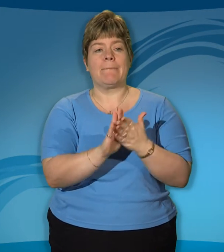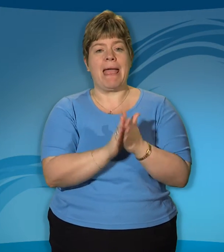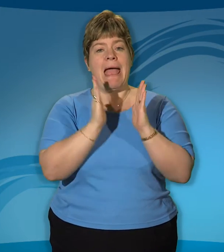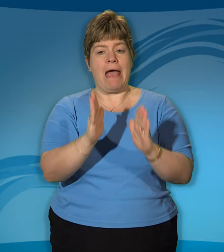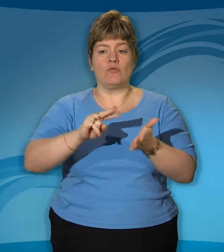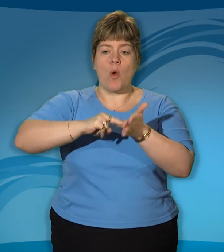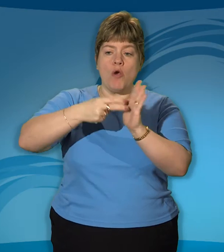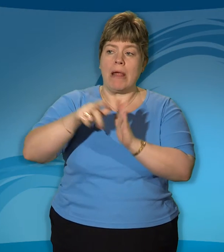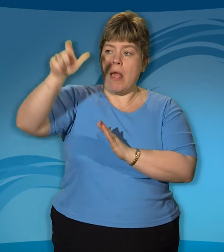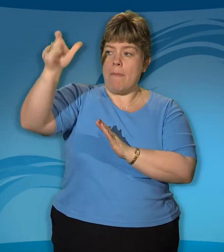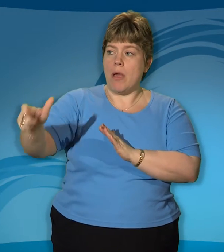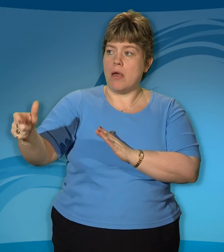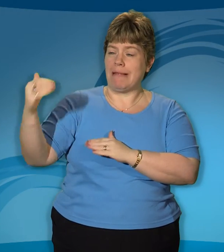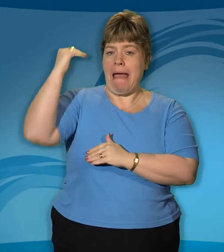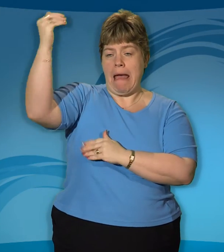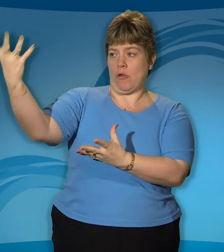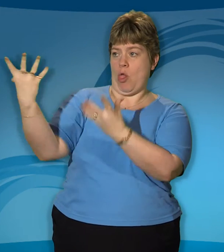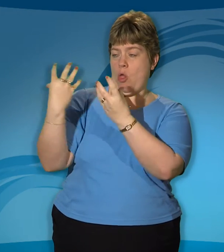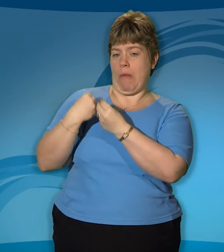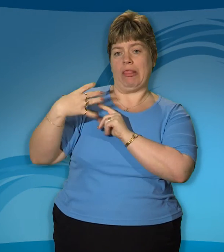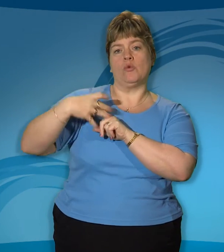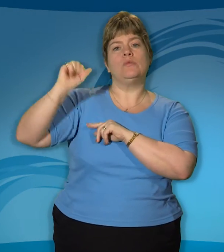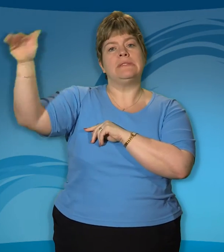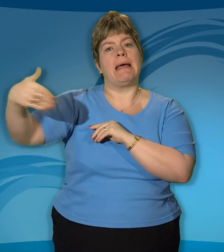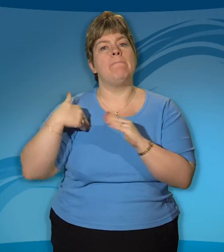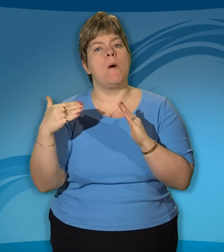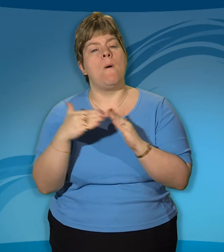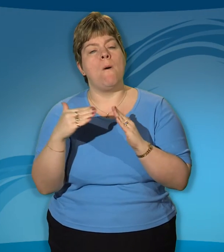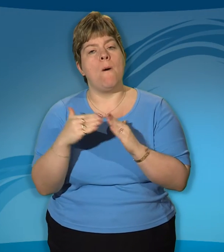Therefore, you must make arrangements for someone to collect you.